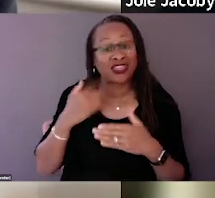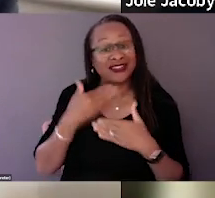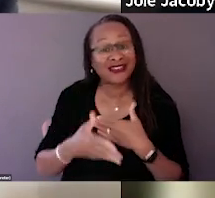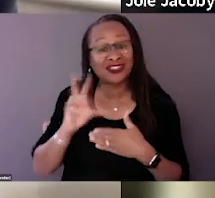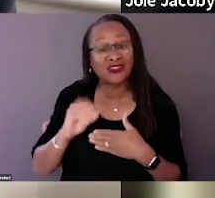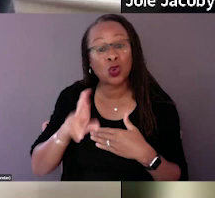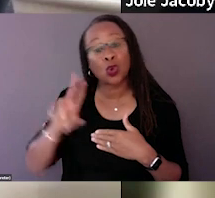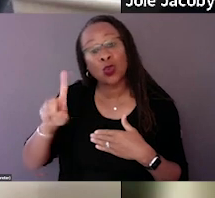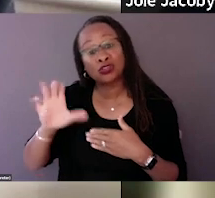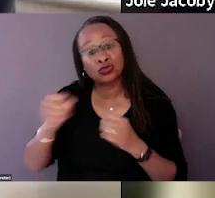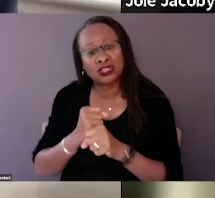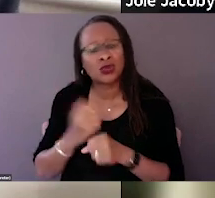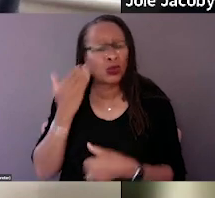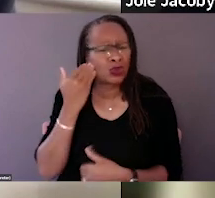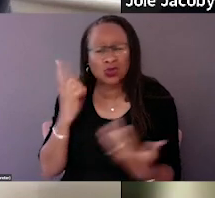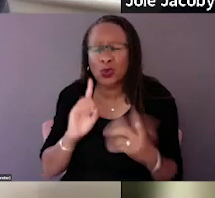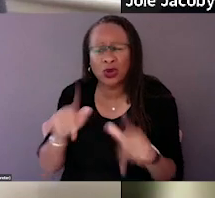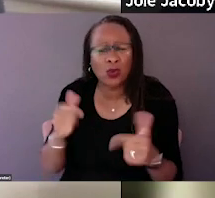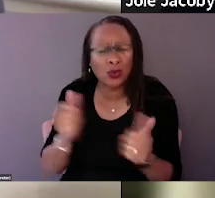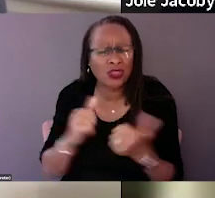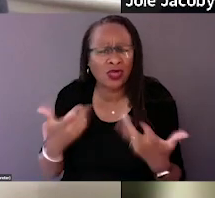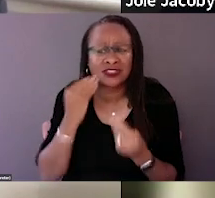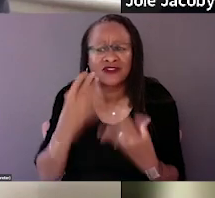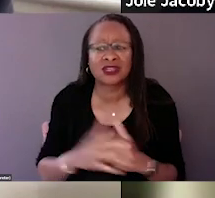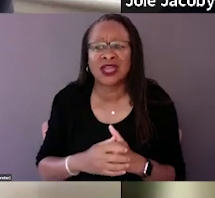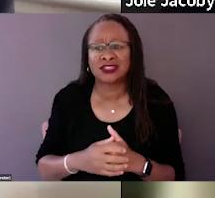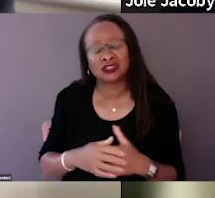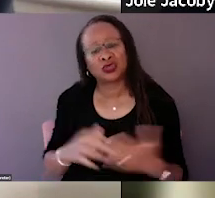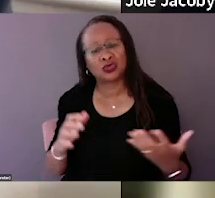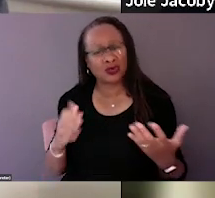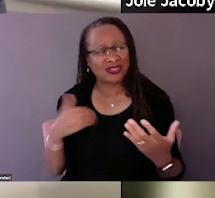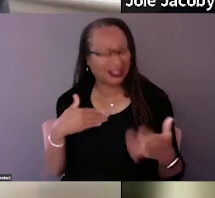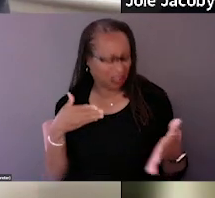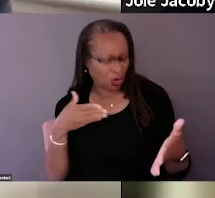who knows where this is all going. So to have something that counters that narrative,